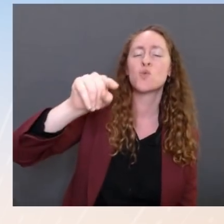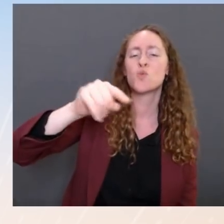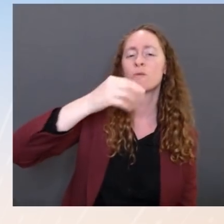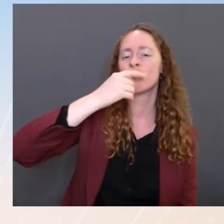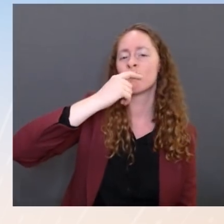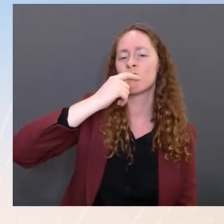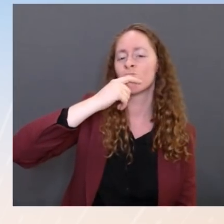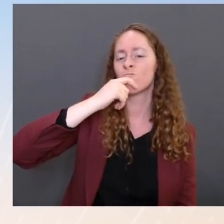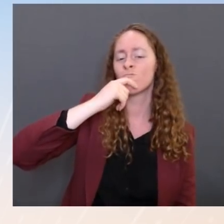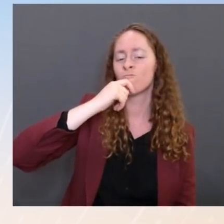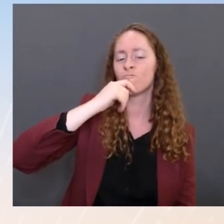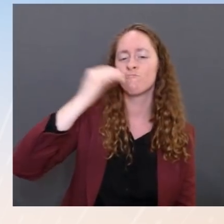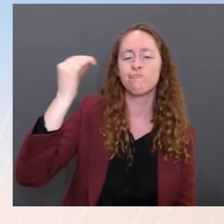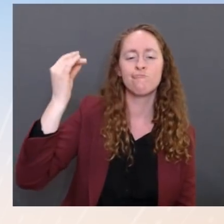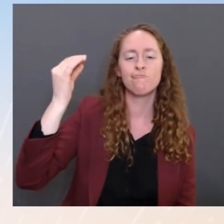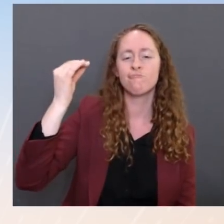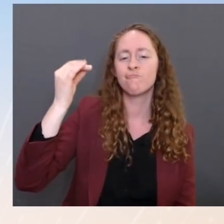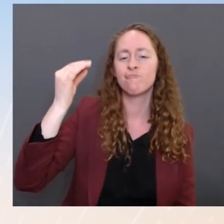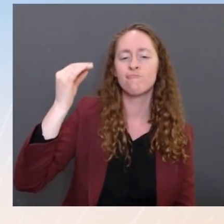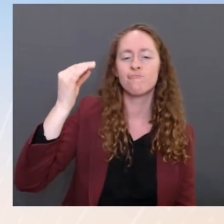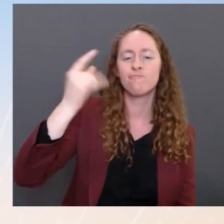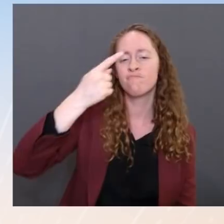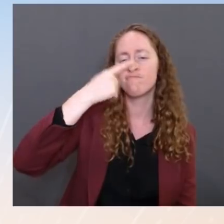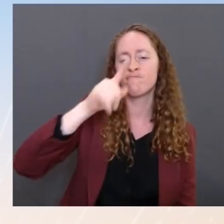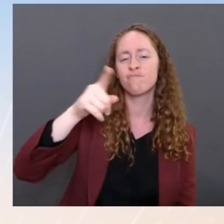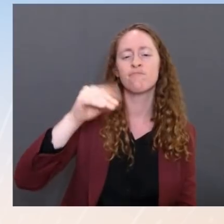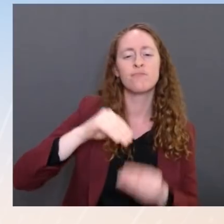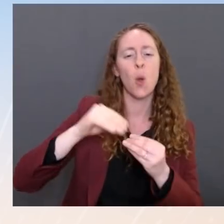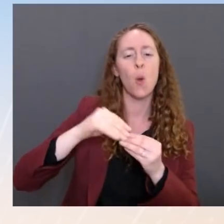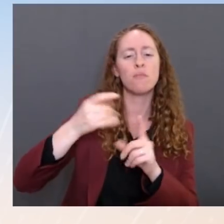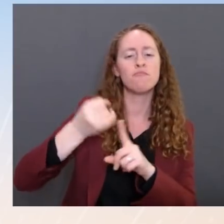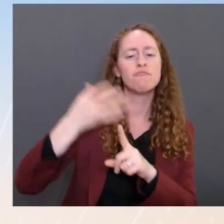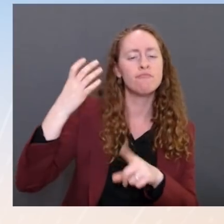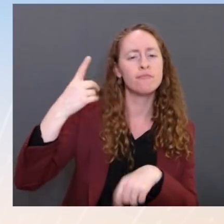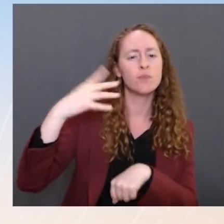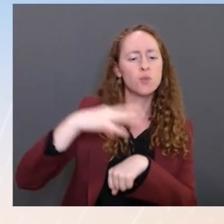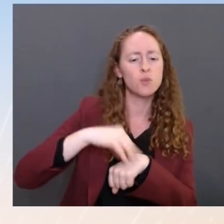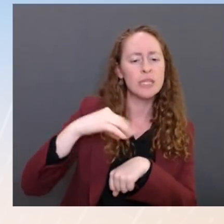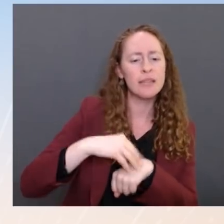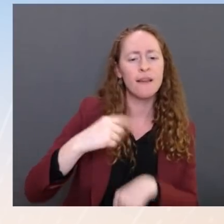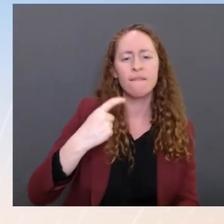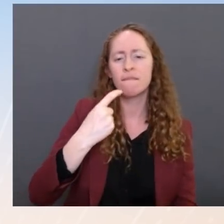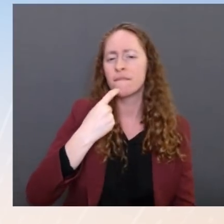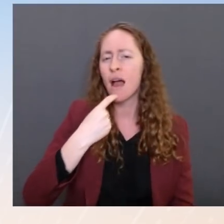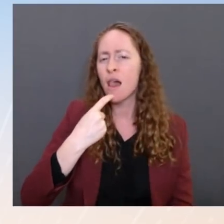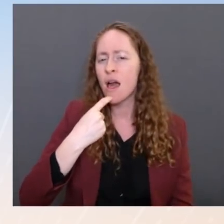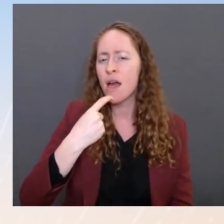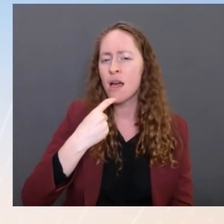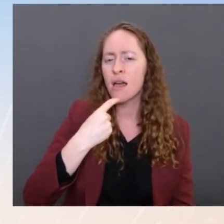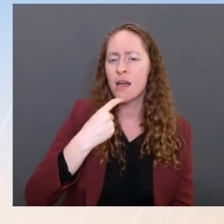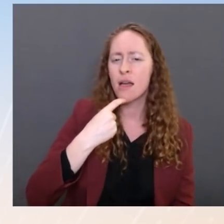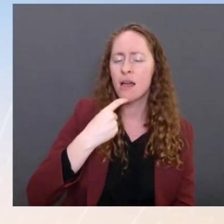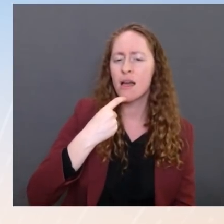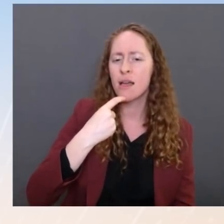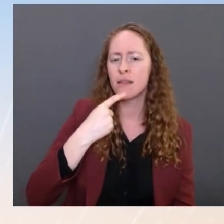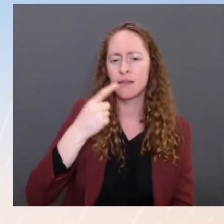Finland for NATO, and walk us through the distinction now between their qualifications and Ukraine,